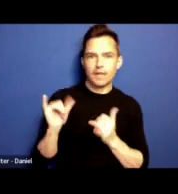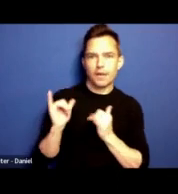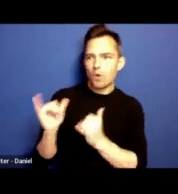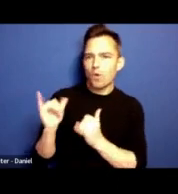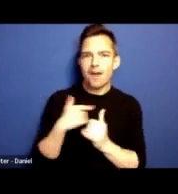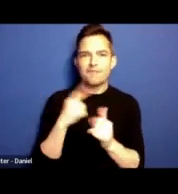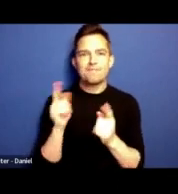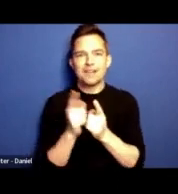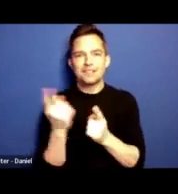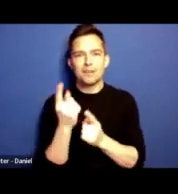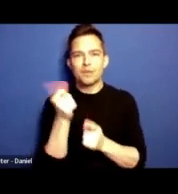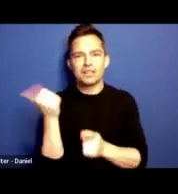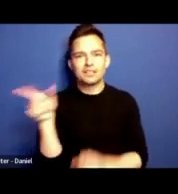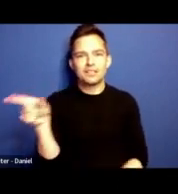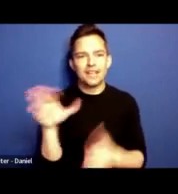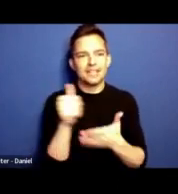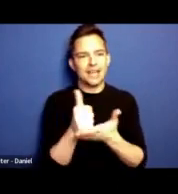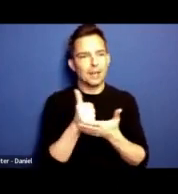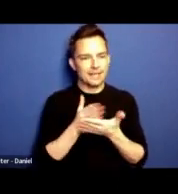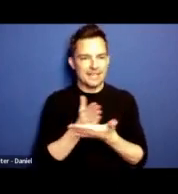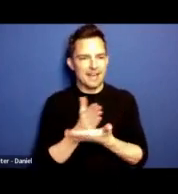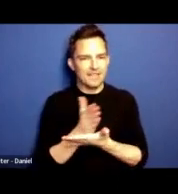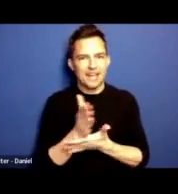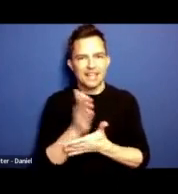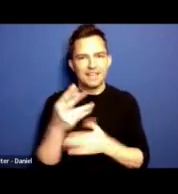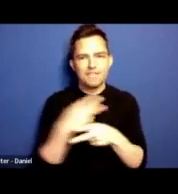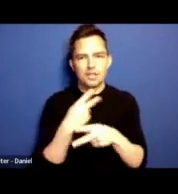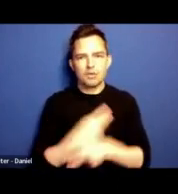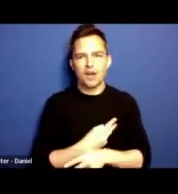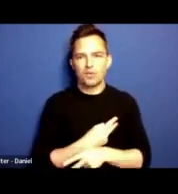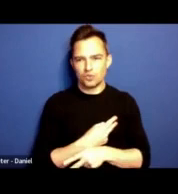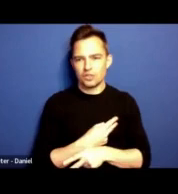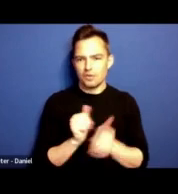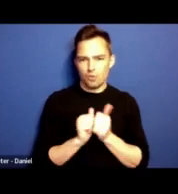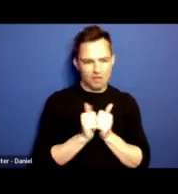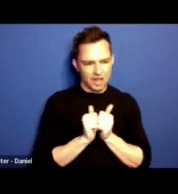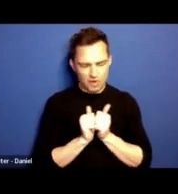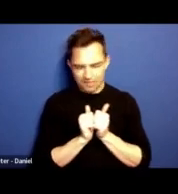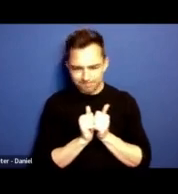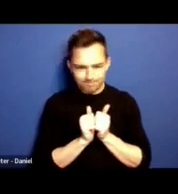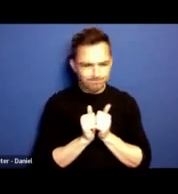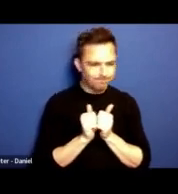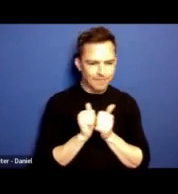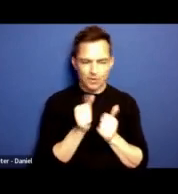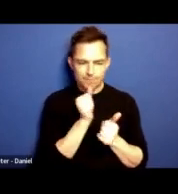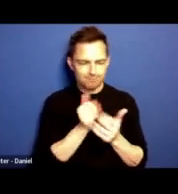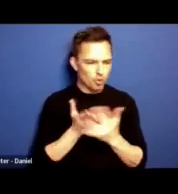someone who can help you navigate who can help you figure out well, how do I how do I go through this this unfamiliar